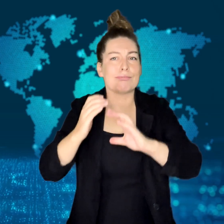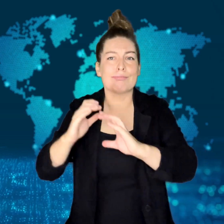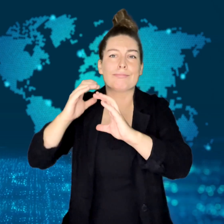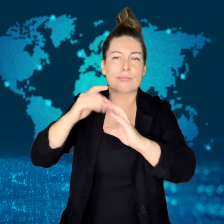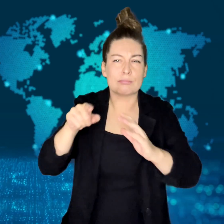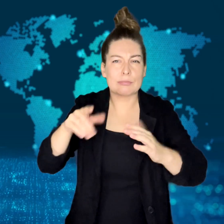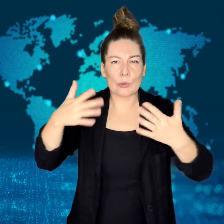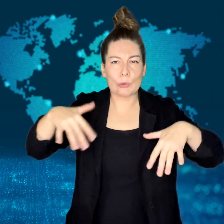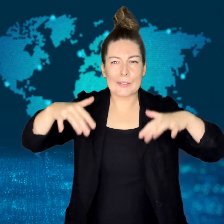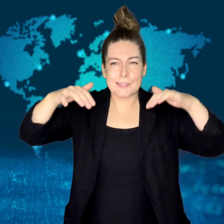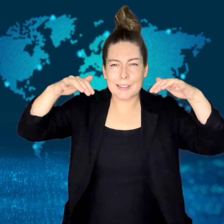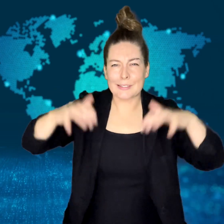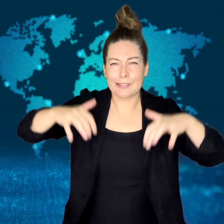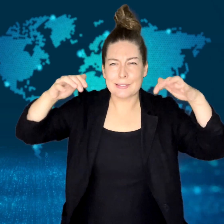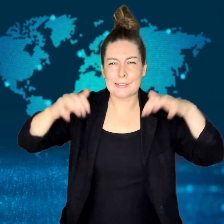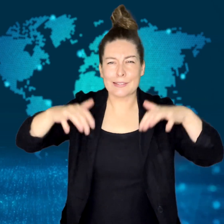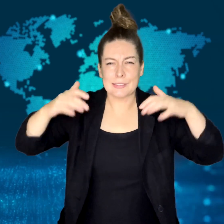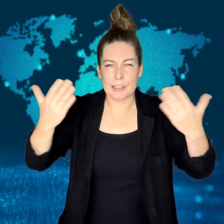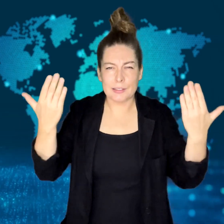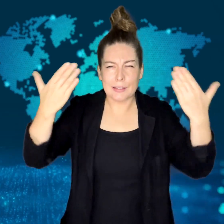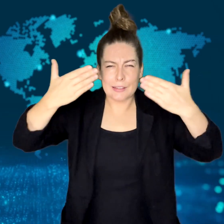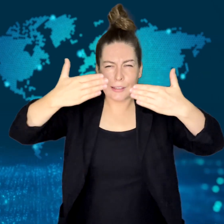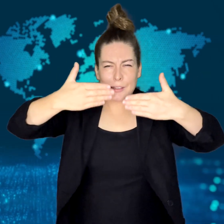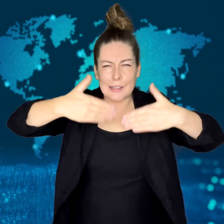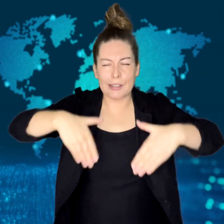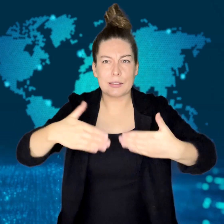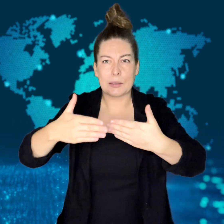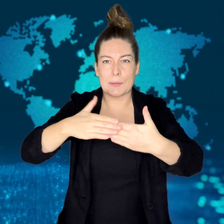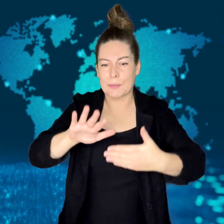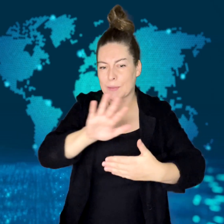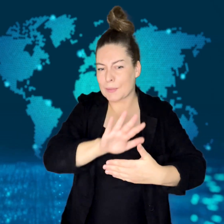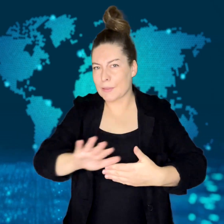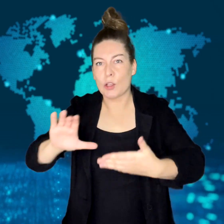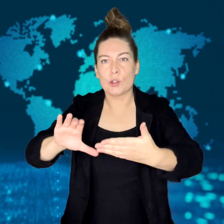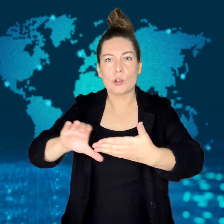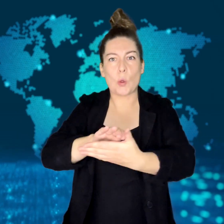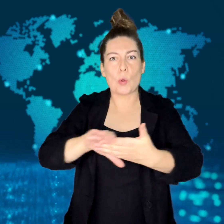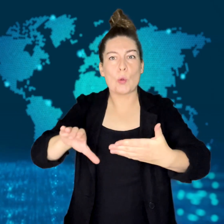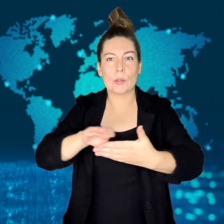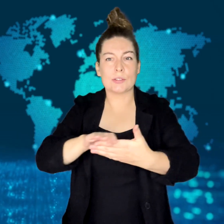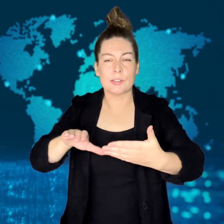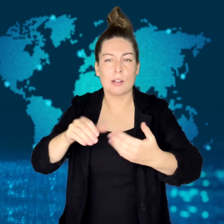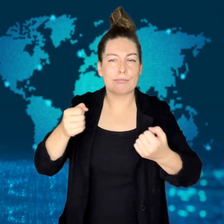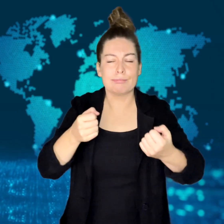a few belongings, including a skateboard and a flashlight.